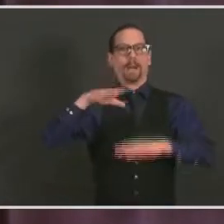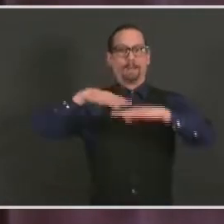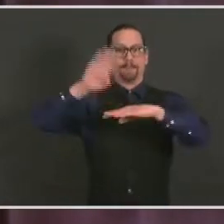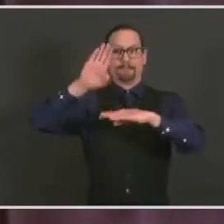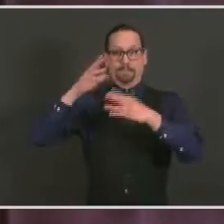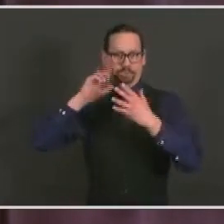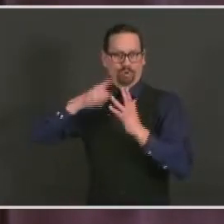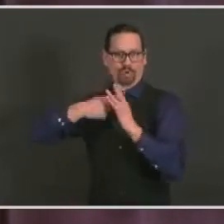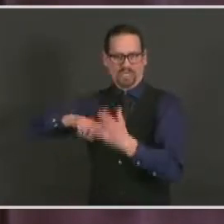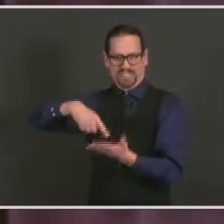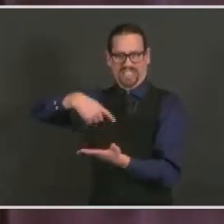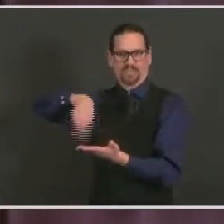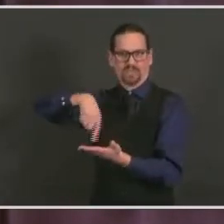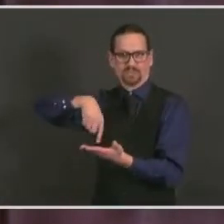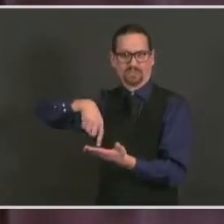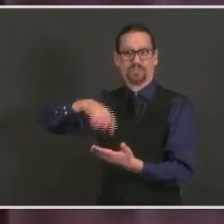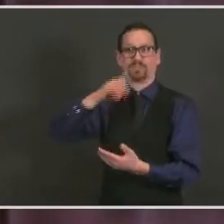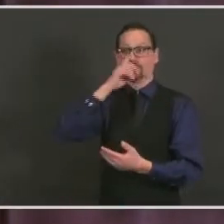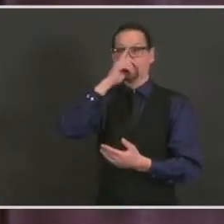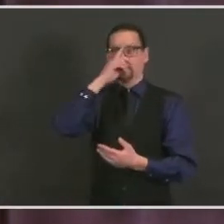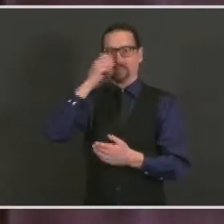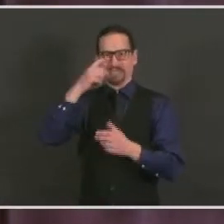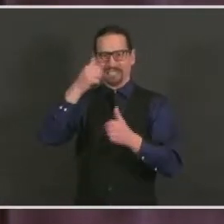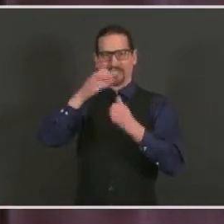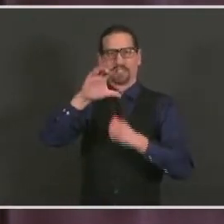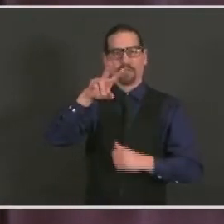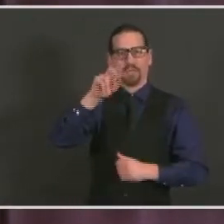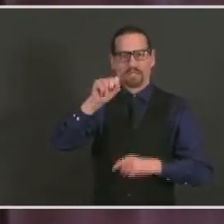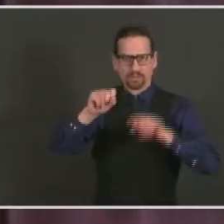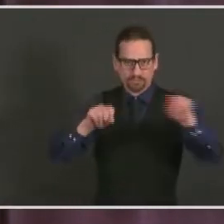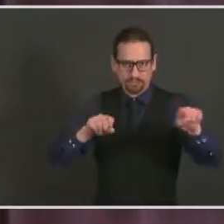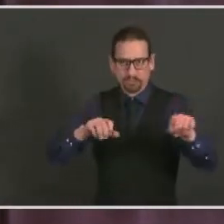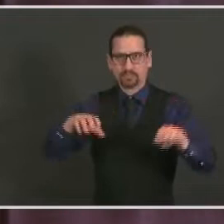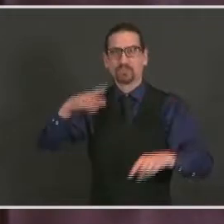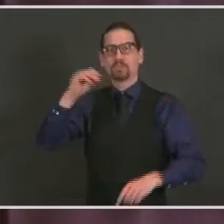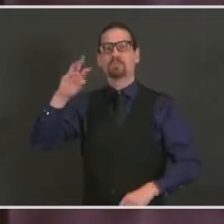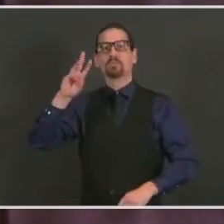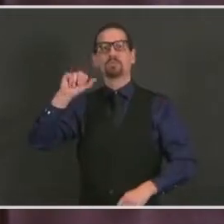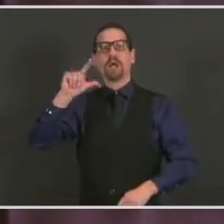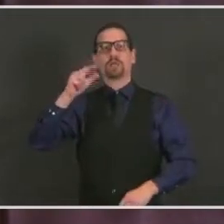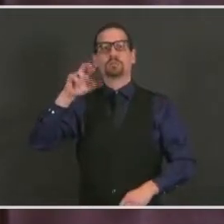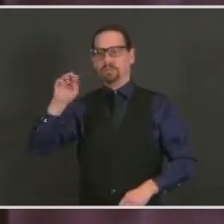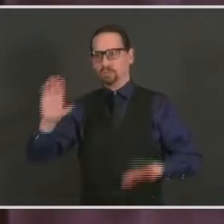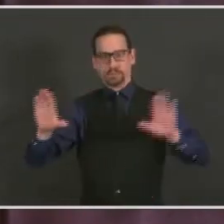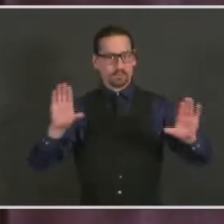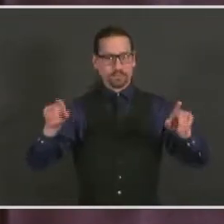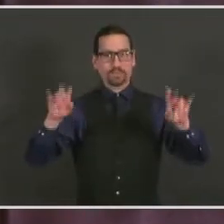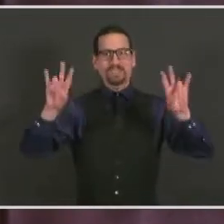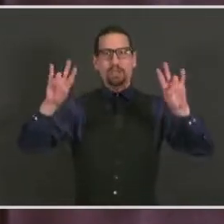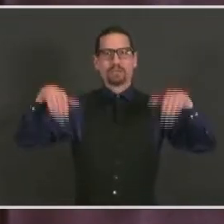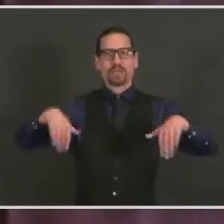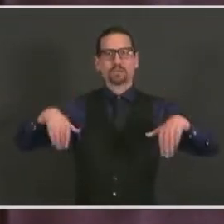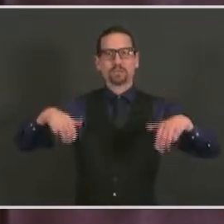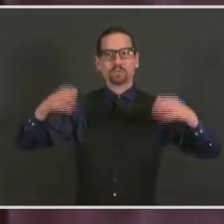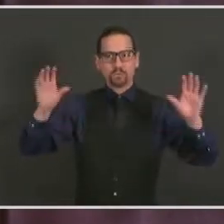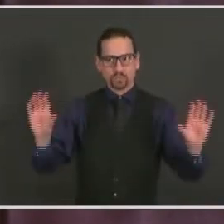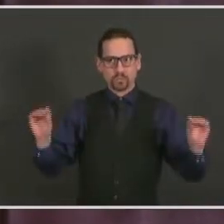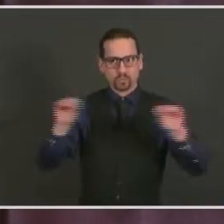FOR PEOPLE 75 YEARS OF AGE AND OLDER. THEY'RE EACH GETTING 2000 DOSES FROM OUR FEDERAL